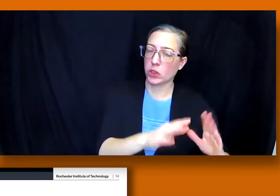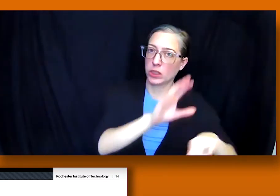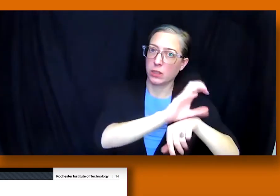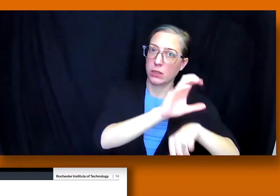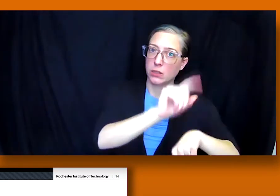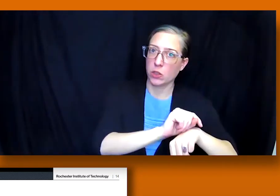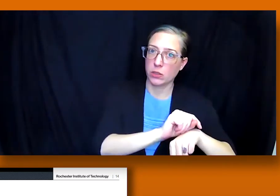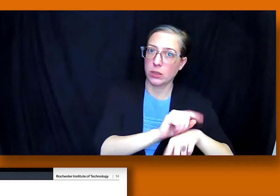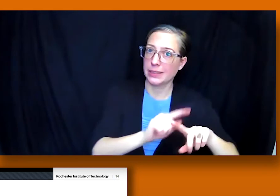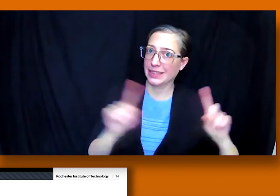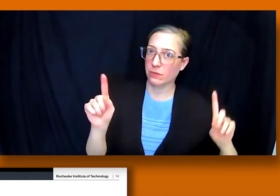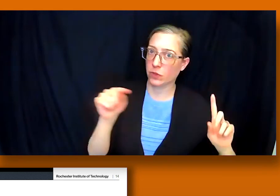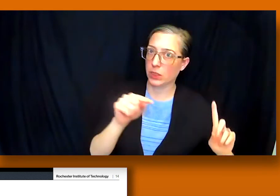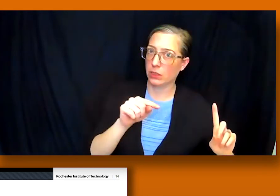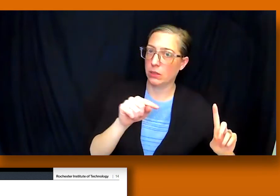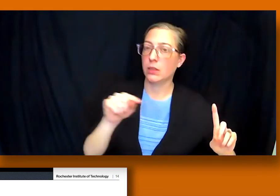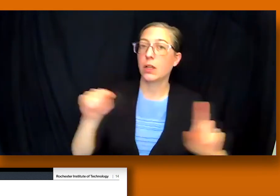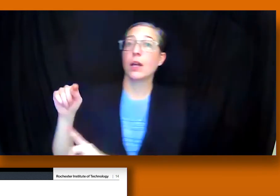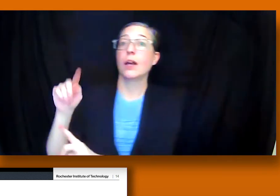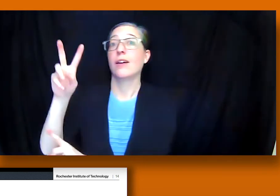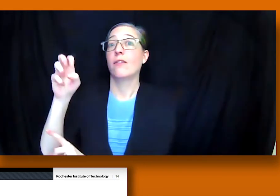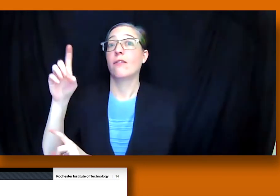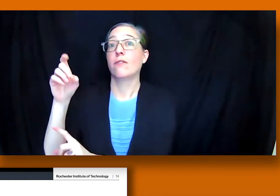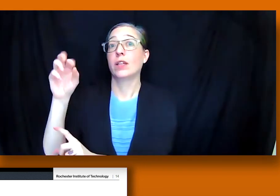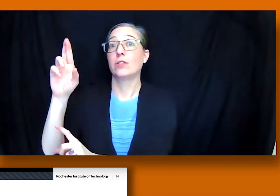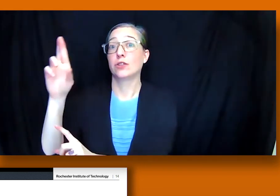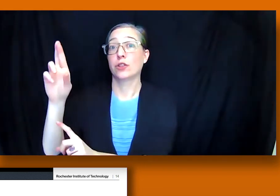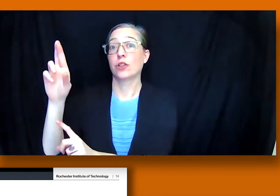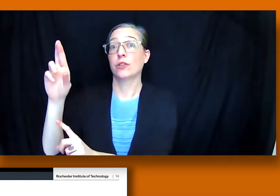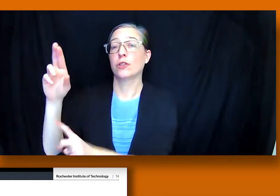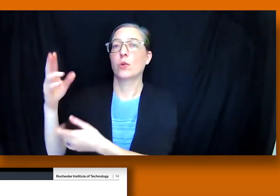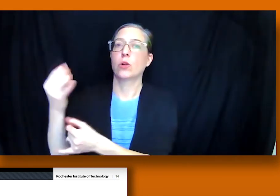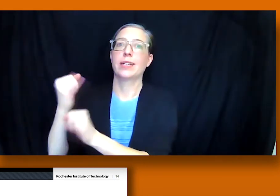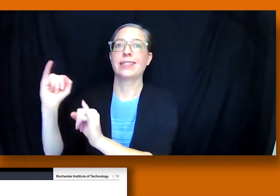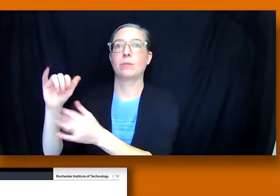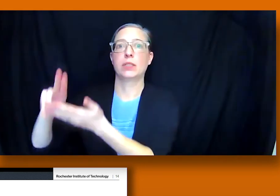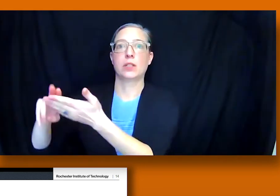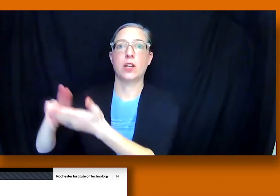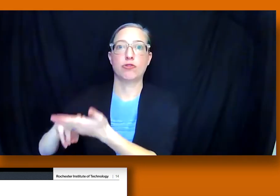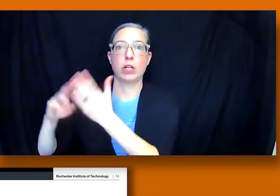but that's why I think we typically try to refer to them as vendors to avoid confusion.